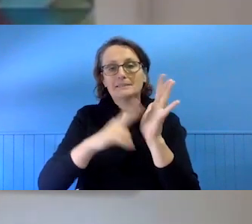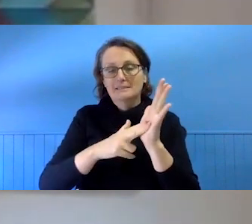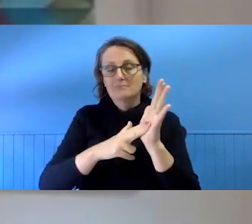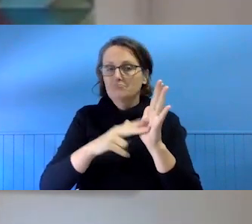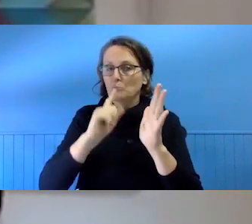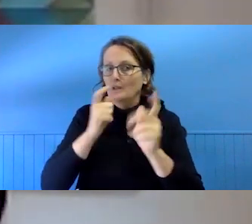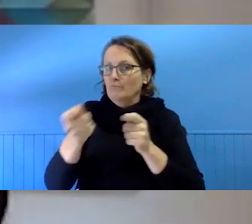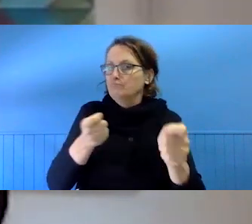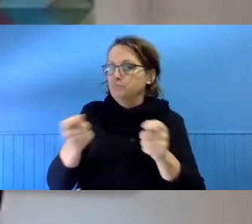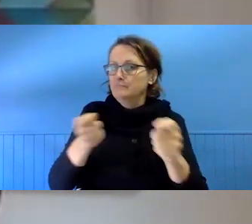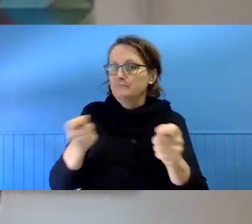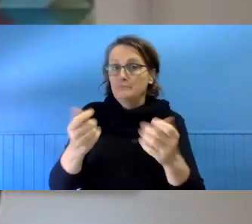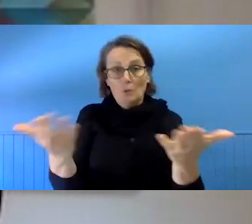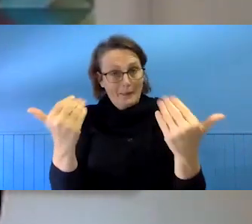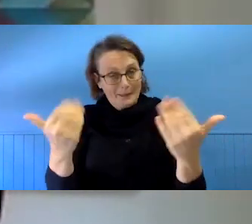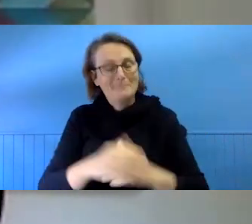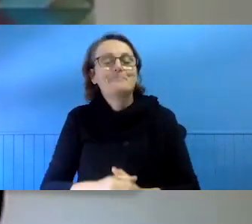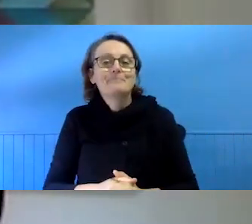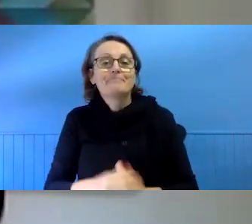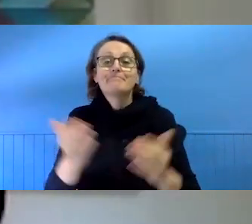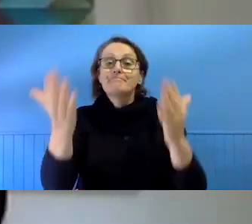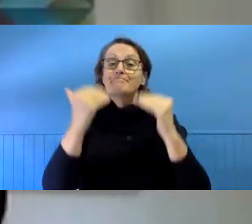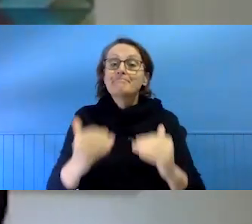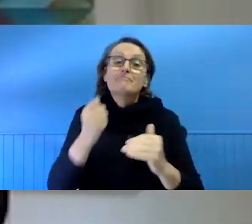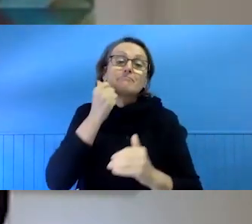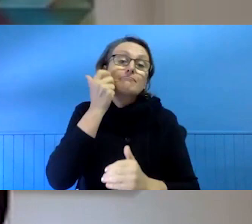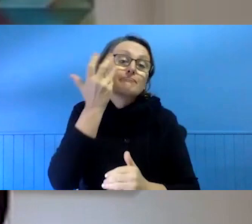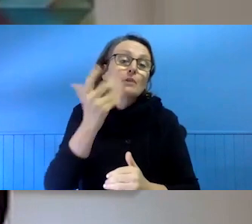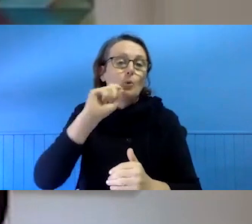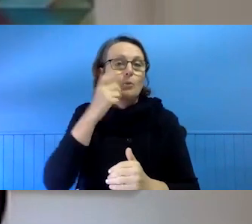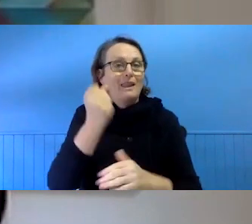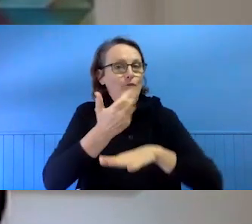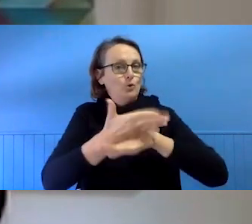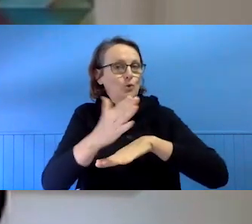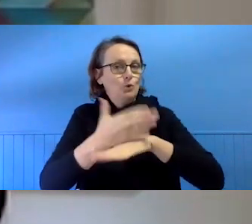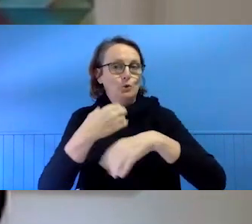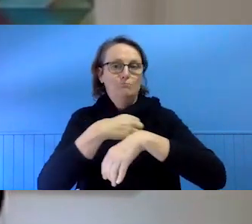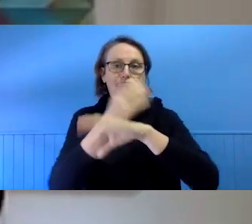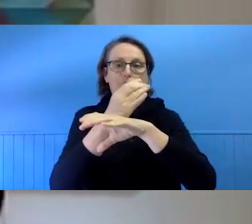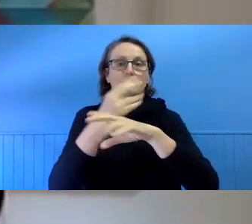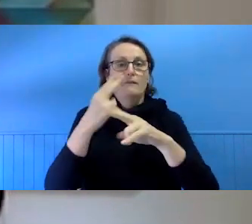be sharing with you in the next coming days some new sessions for our Creative Connections series.